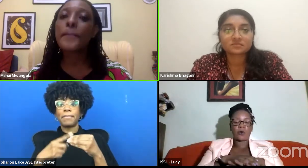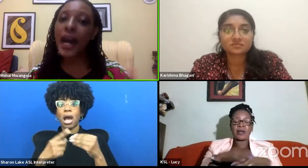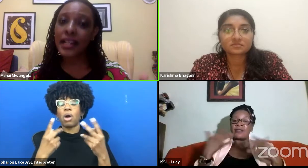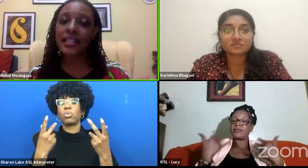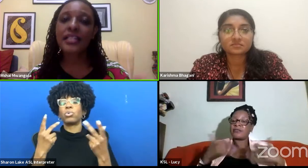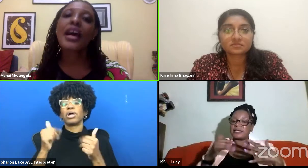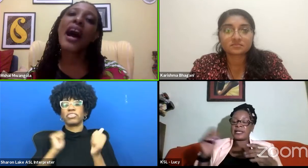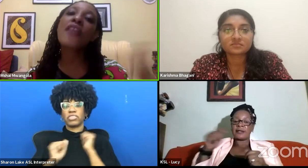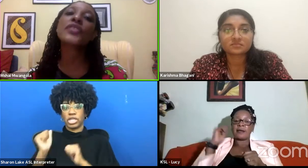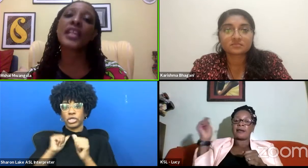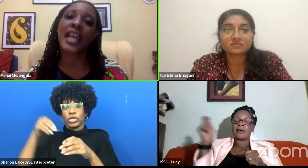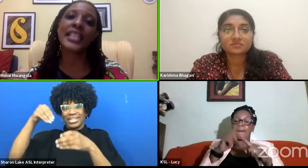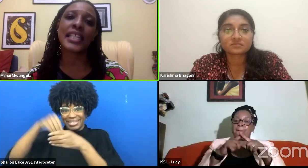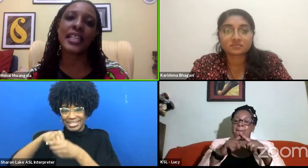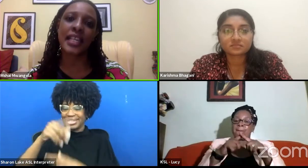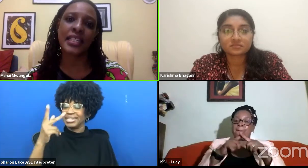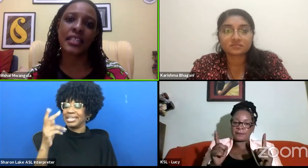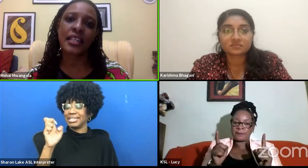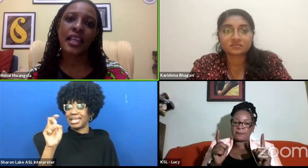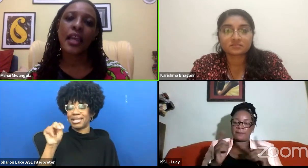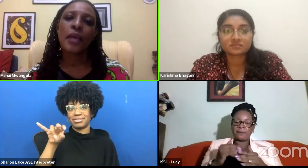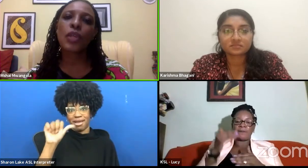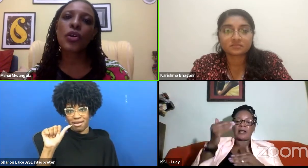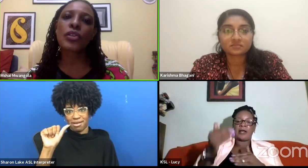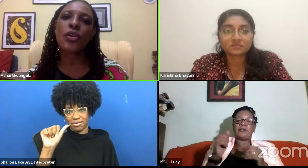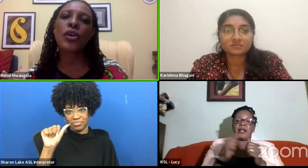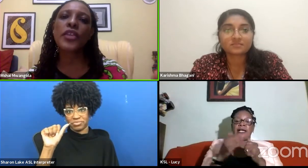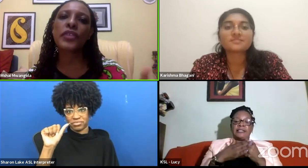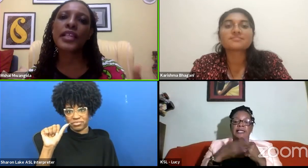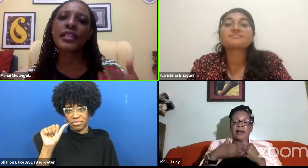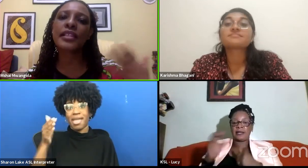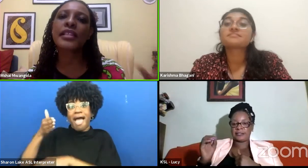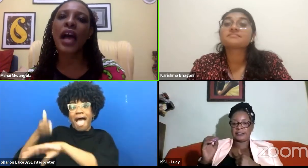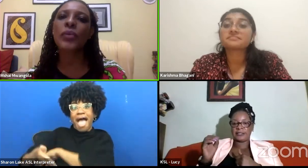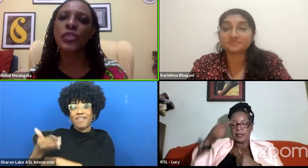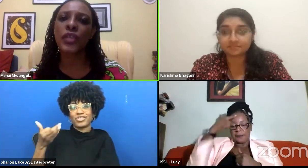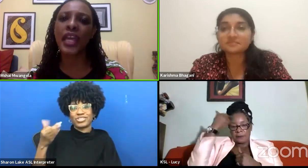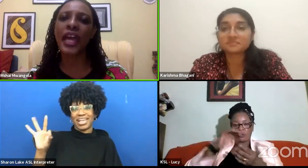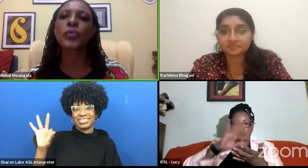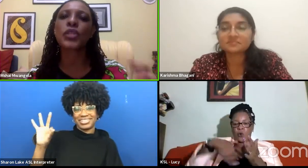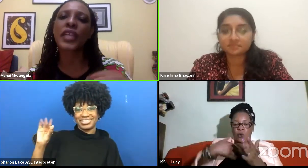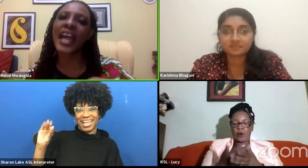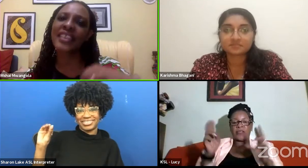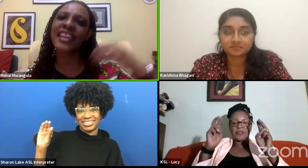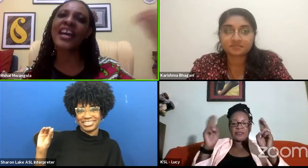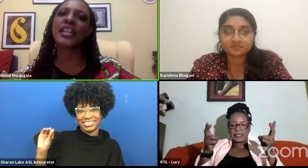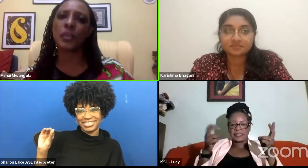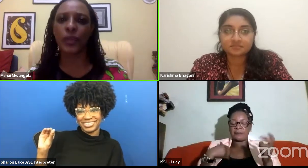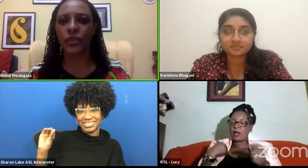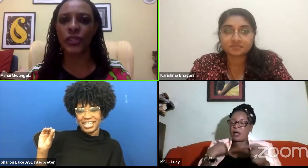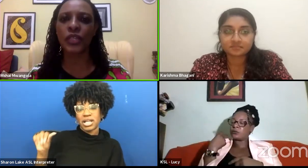but after 1990, because all the theses I was looking at was looking at the early periods.